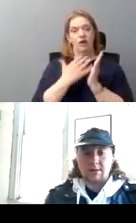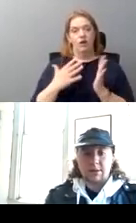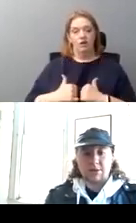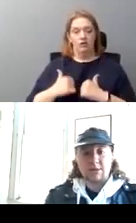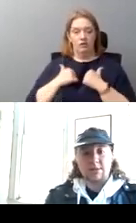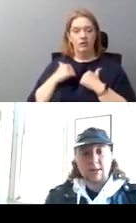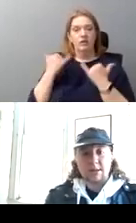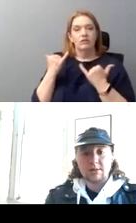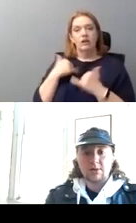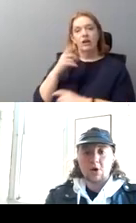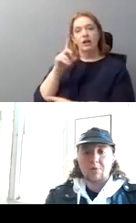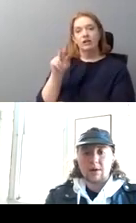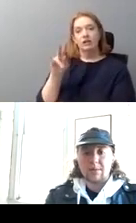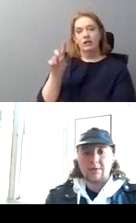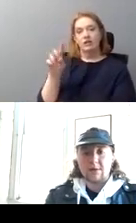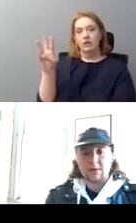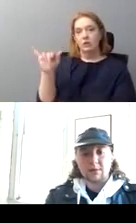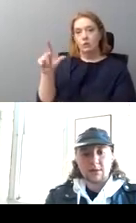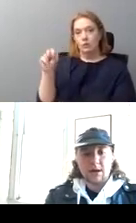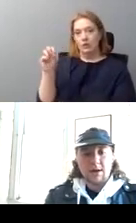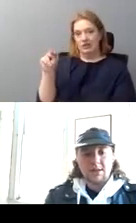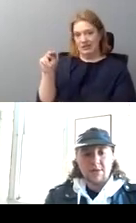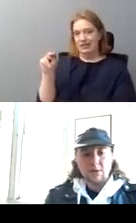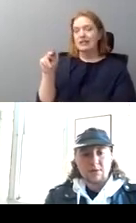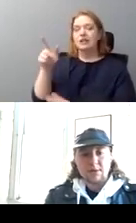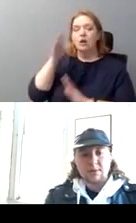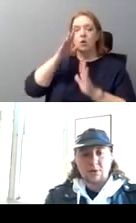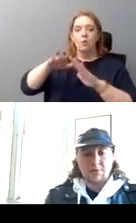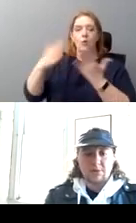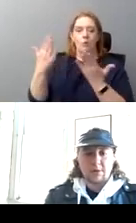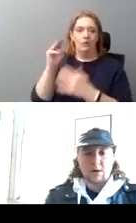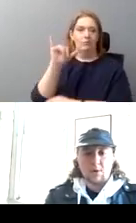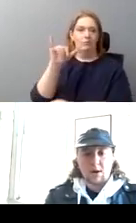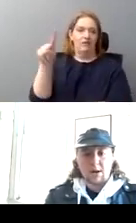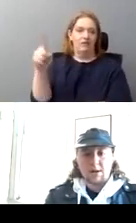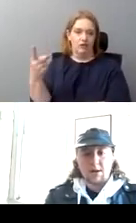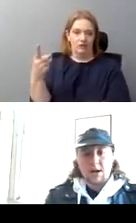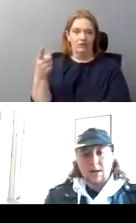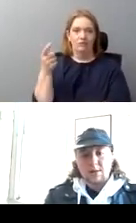exhibition, 'Sittings', opening on May 1st David Wilson has also been doing a lot of walking. He's